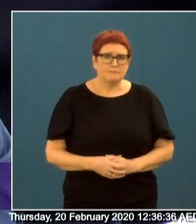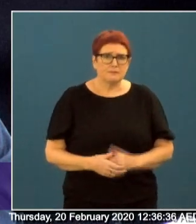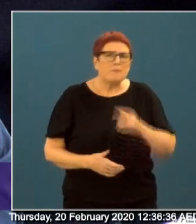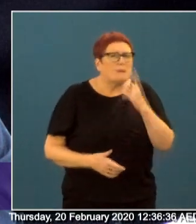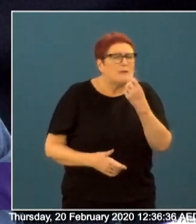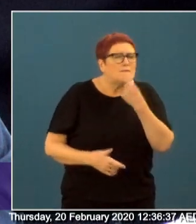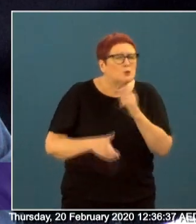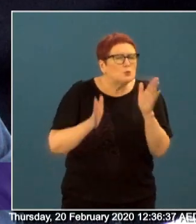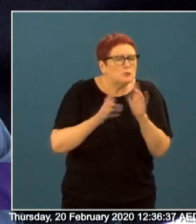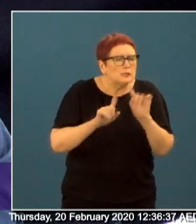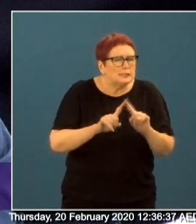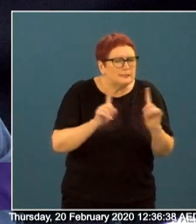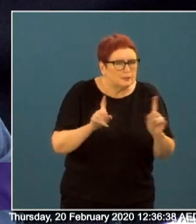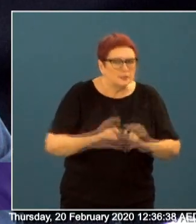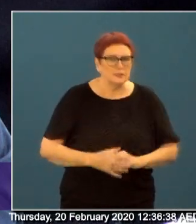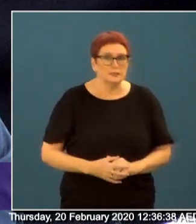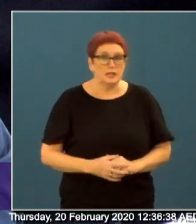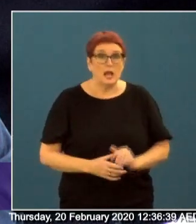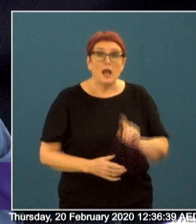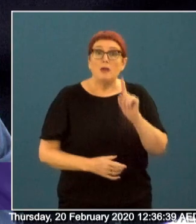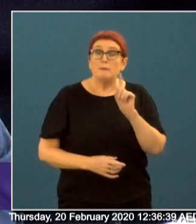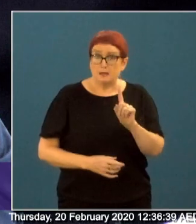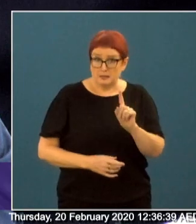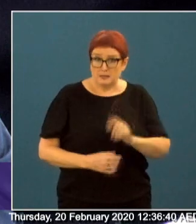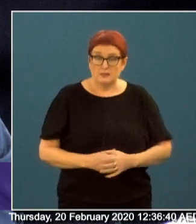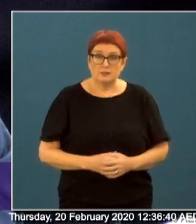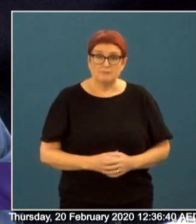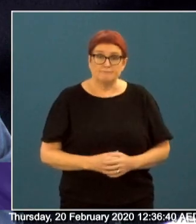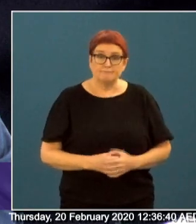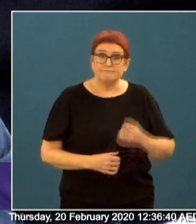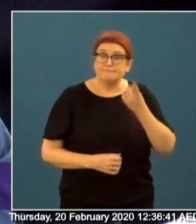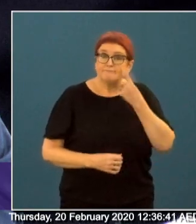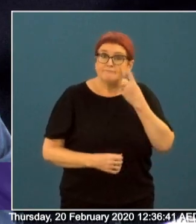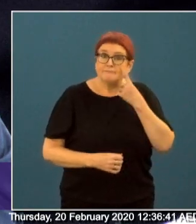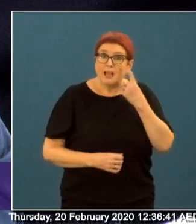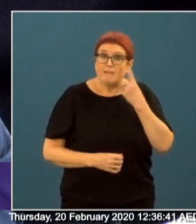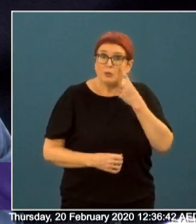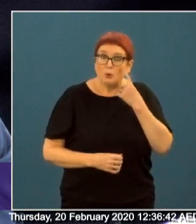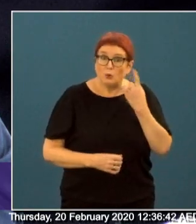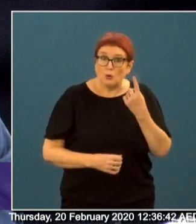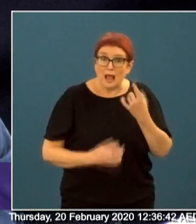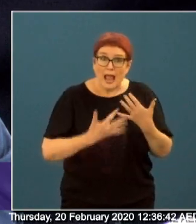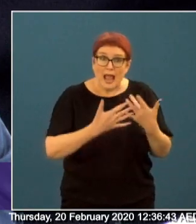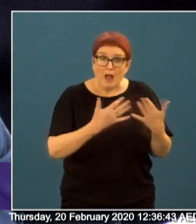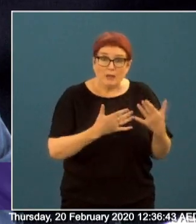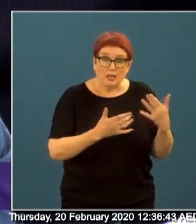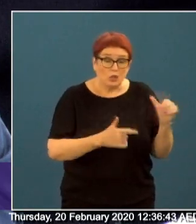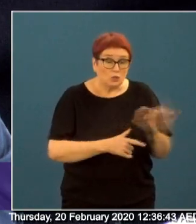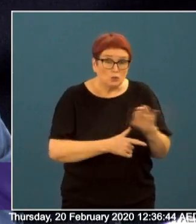But when we look at the proportion of potentially avoidable deaths, that's where we see a very big gap,